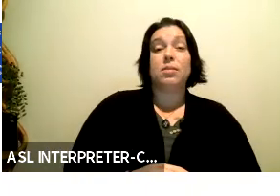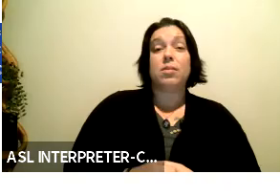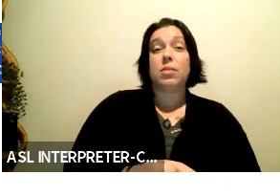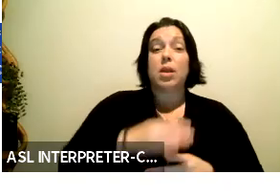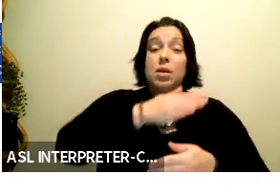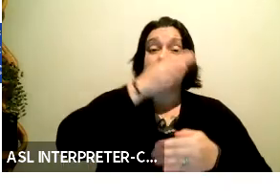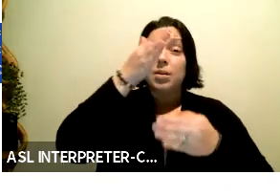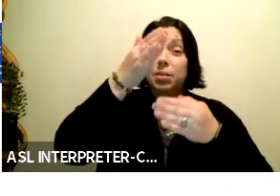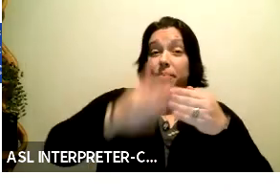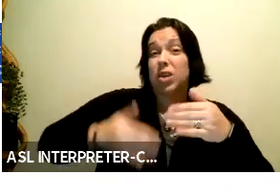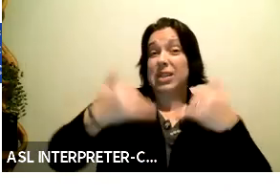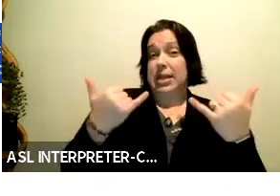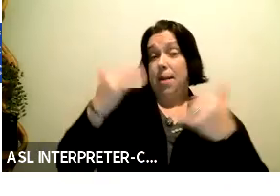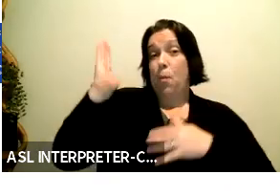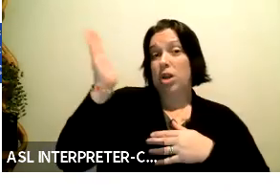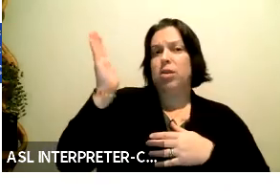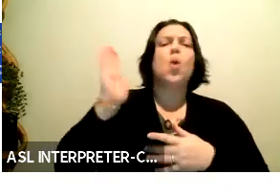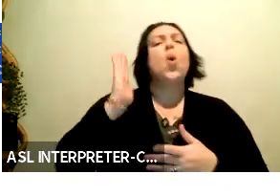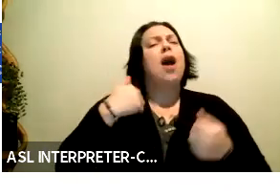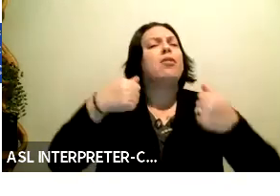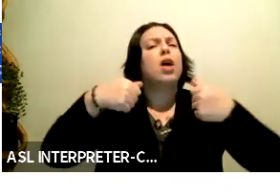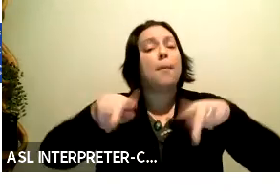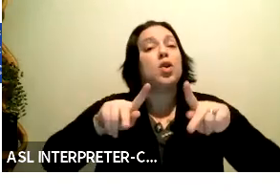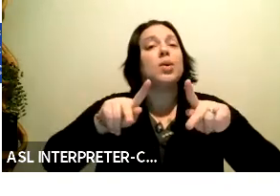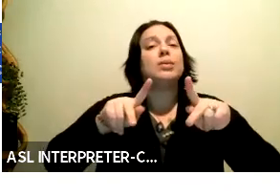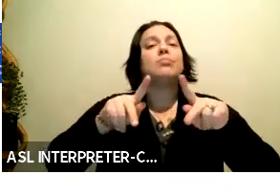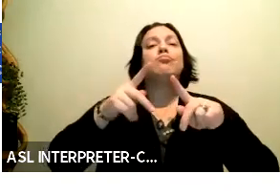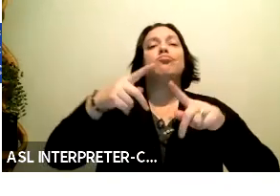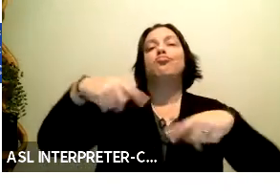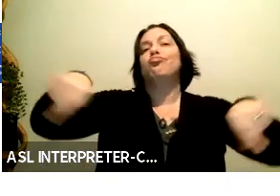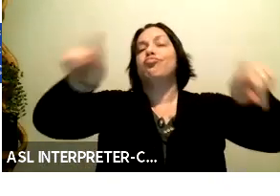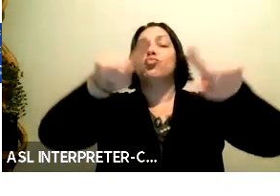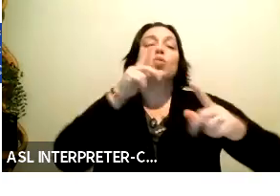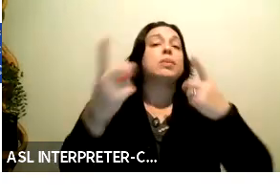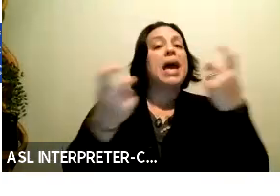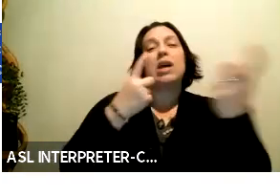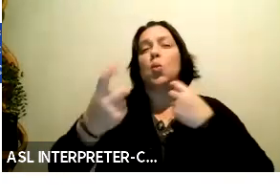presentation, there will be an opportunity for everyone to ask questions. You may submit